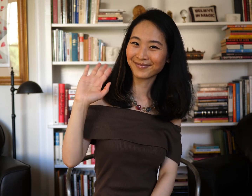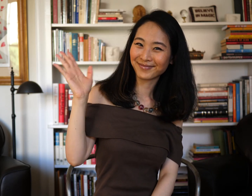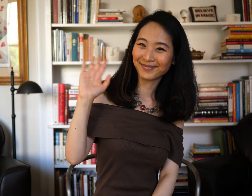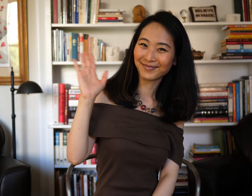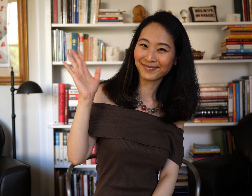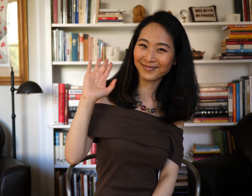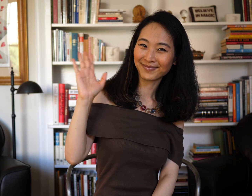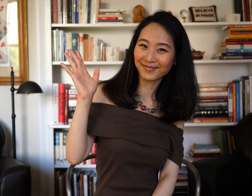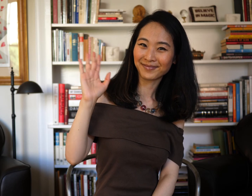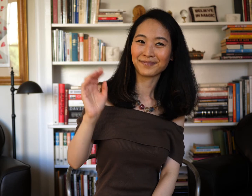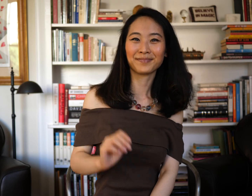Bye!